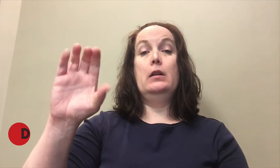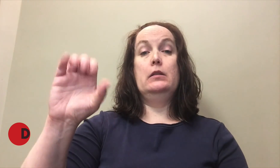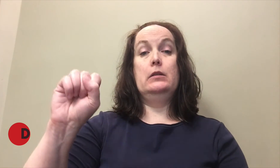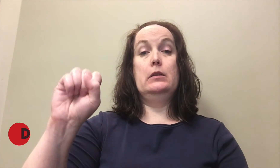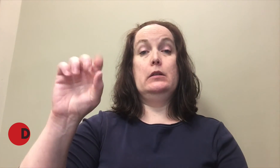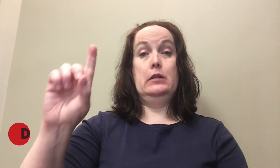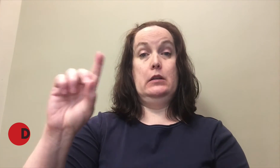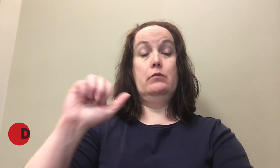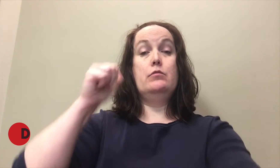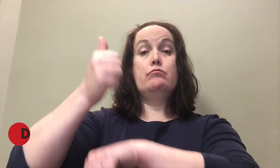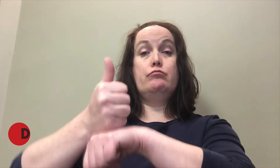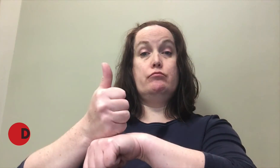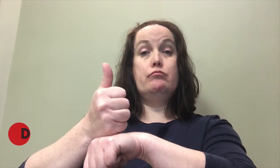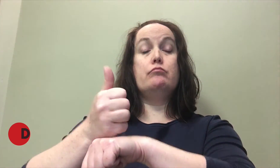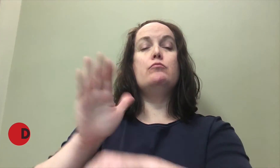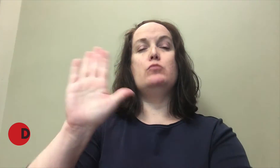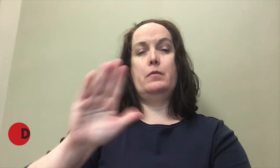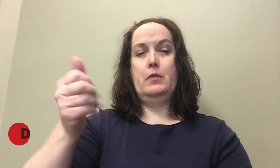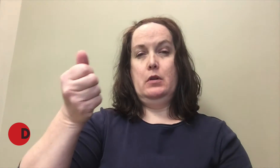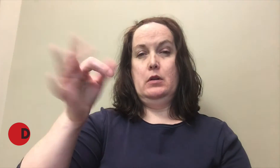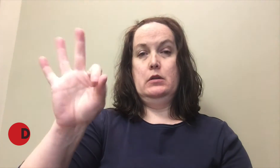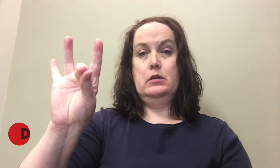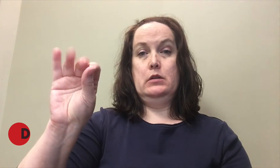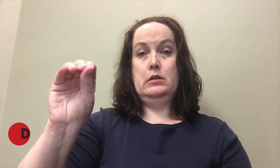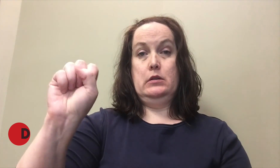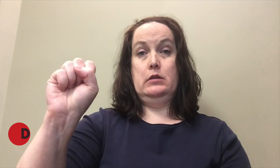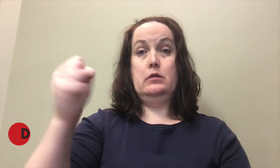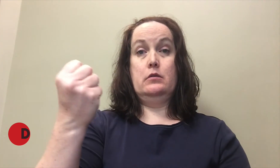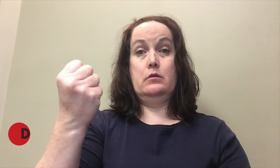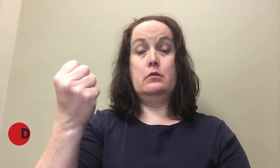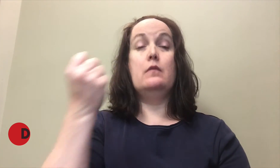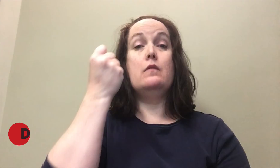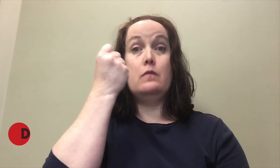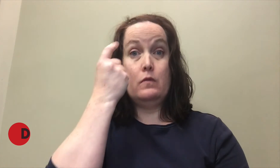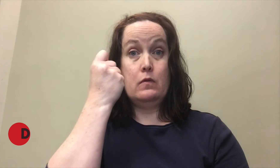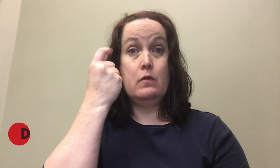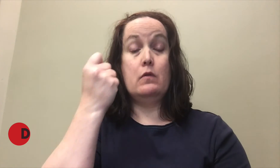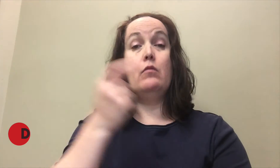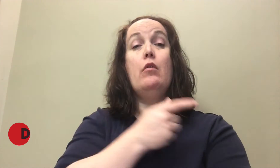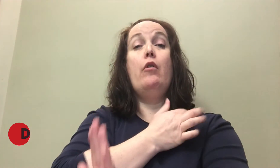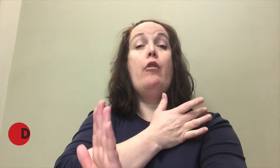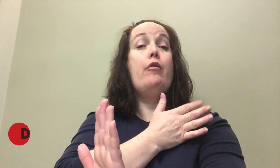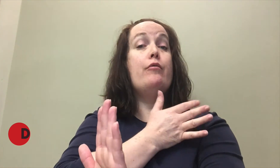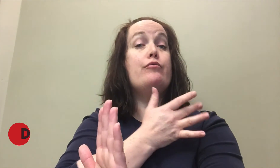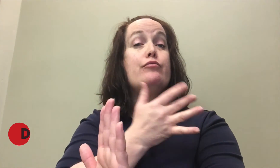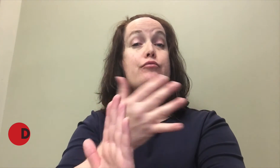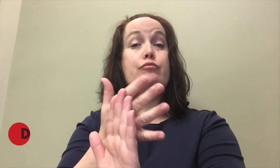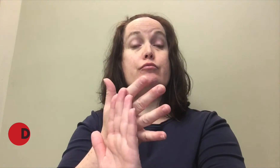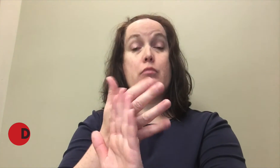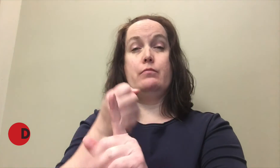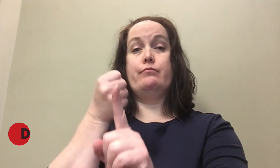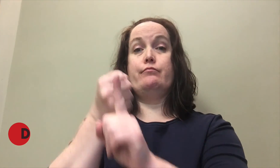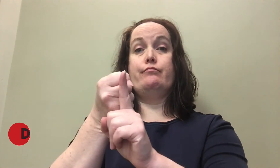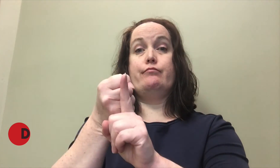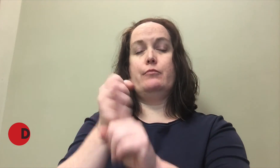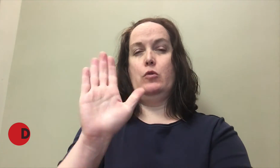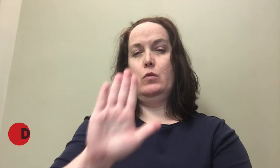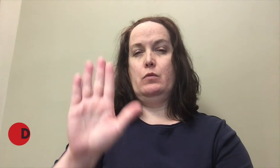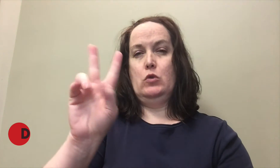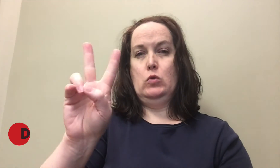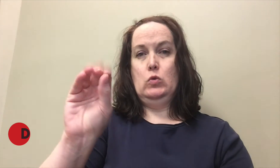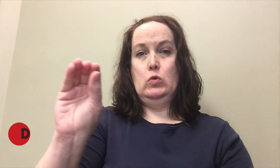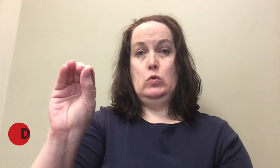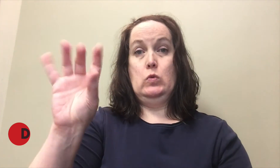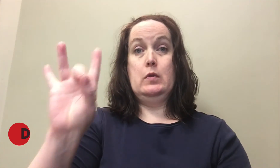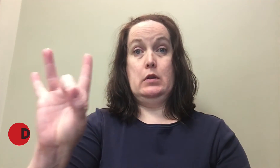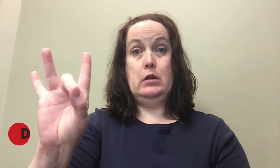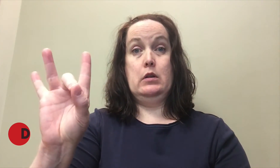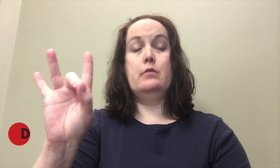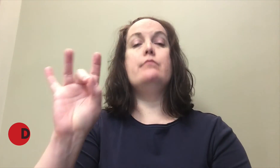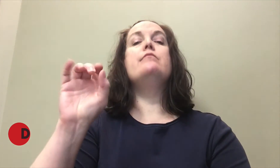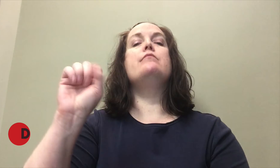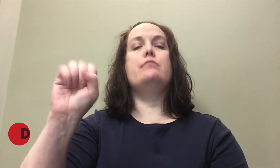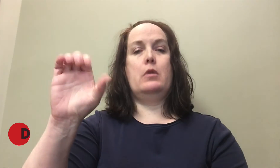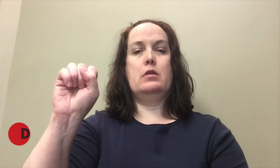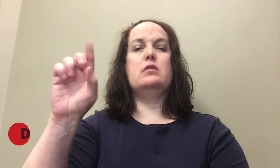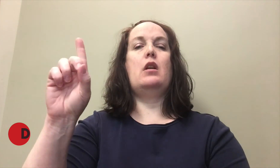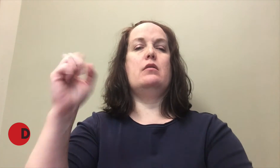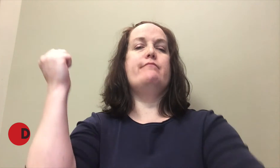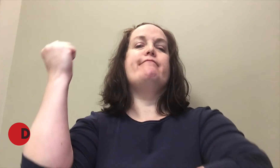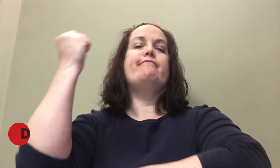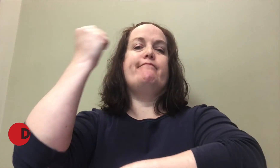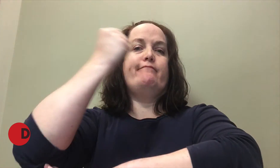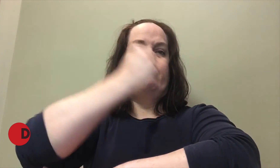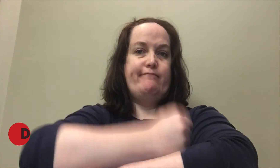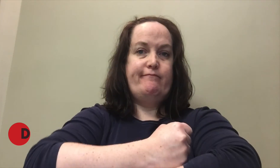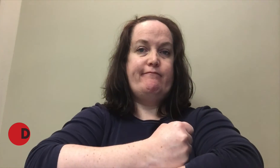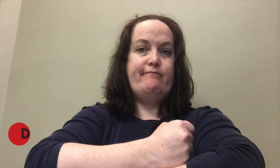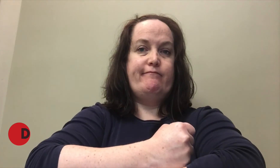SCSD was founded in the 1980's. Until 2008 when it folded.